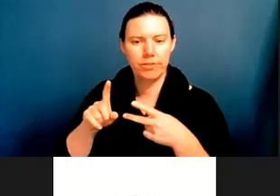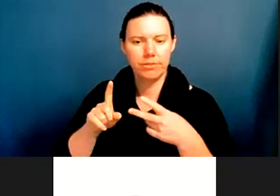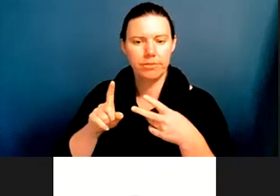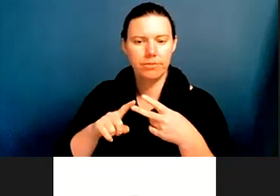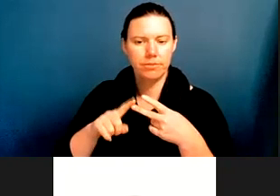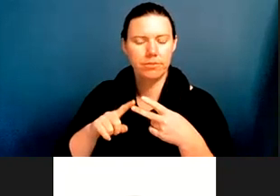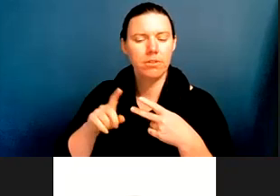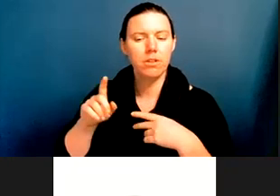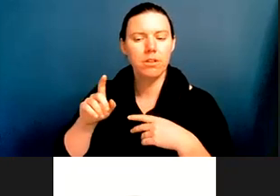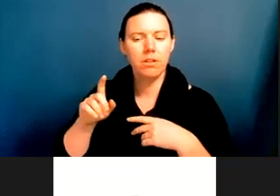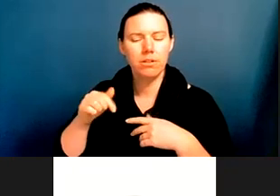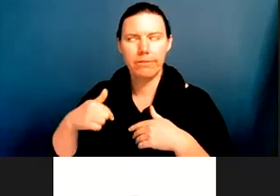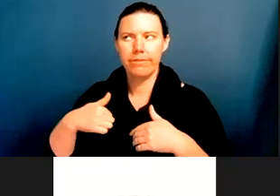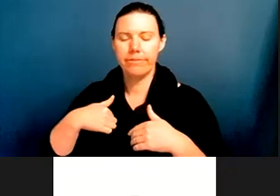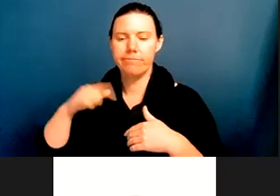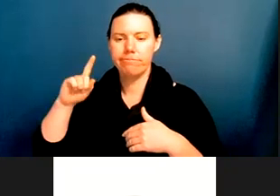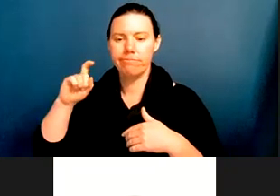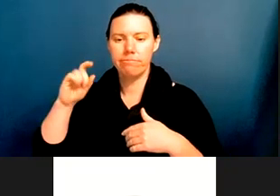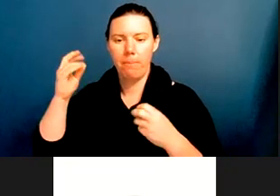My experiences with health inequities